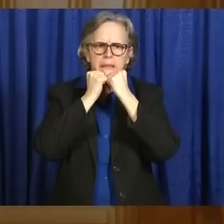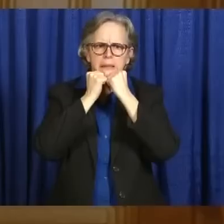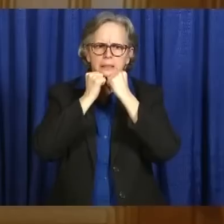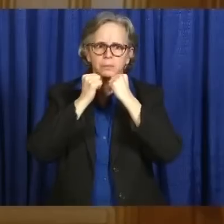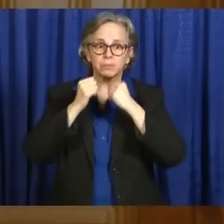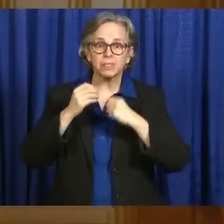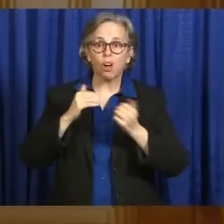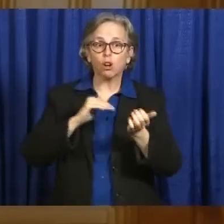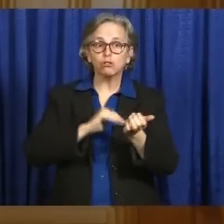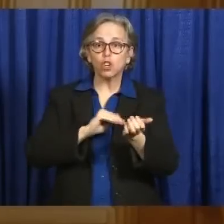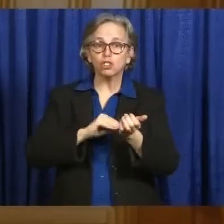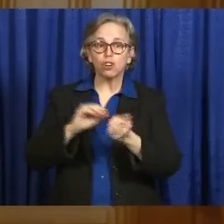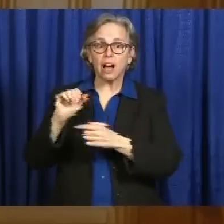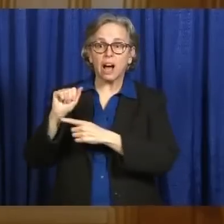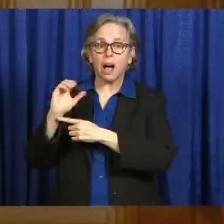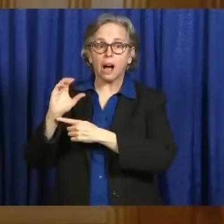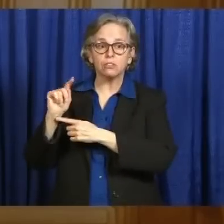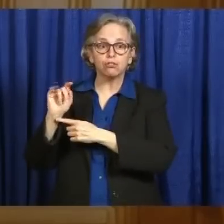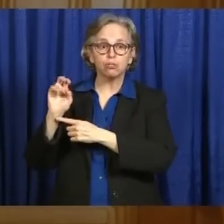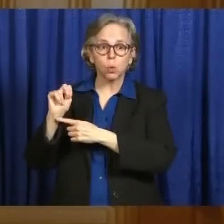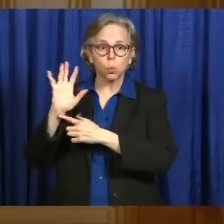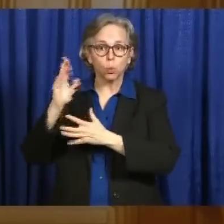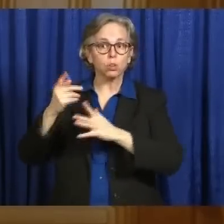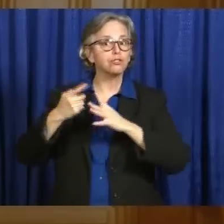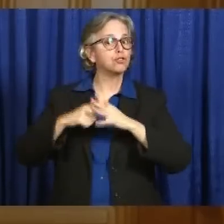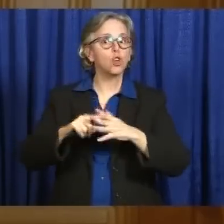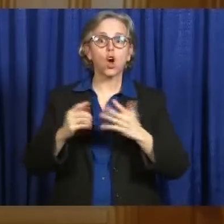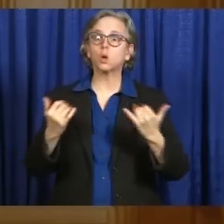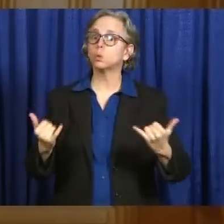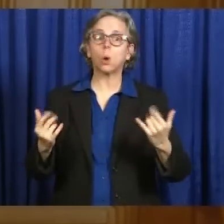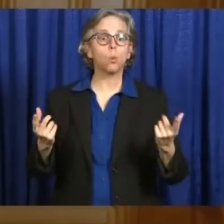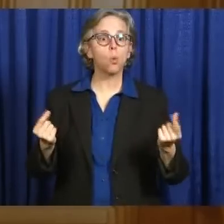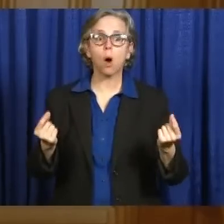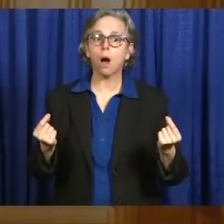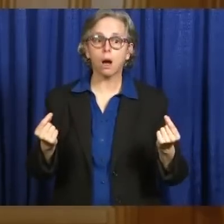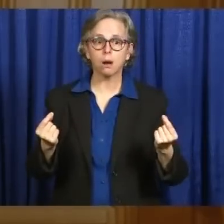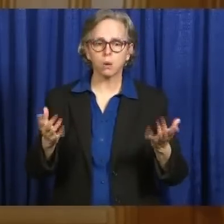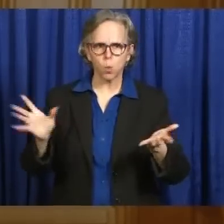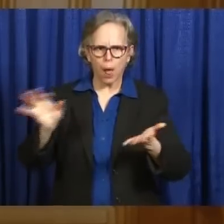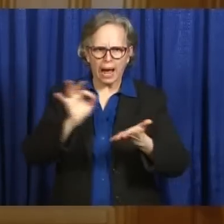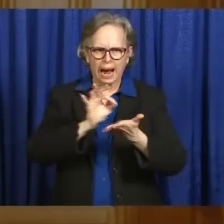DR. ACTION IS ISSUING AN ORDER TODAY THAT WILL HELP US KEEP TRACK OF WHERE THE VENTILATORS